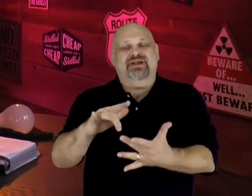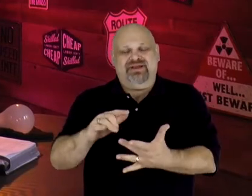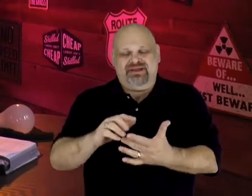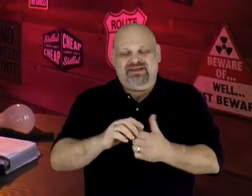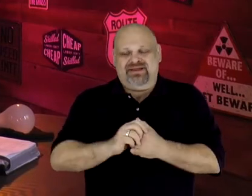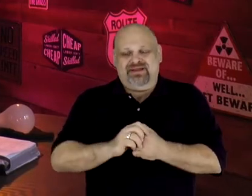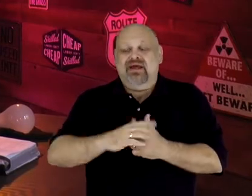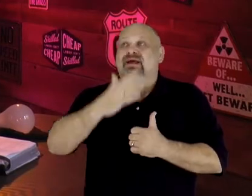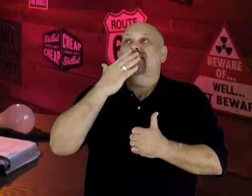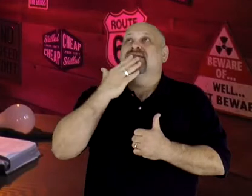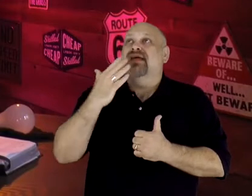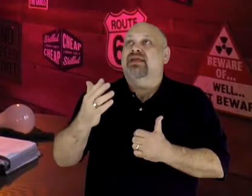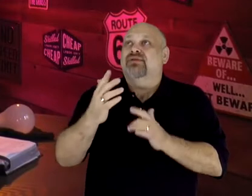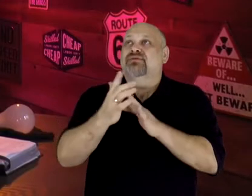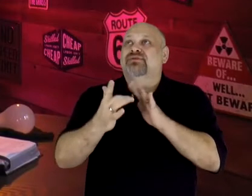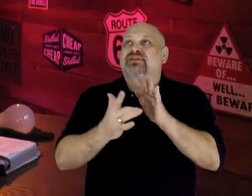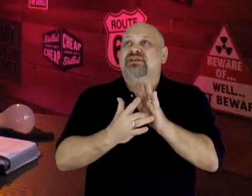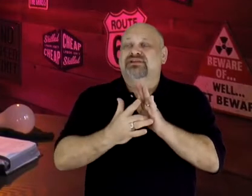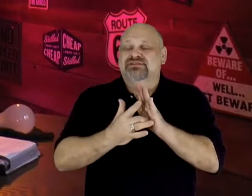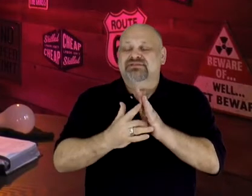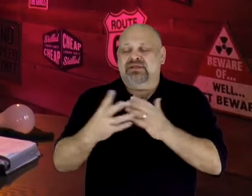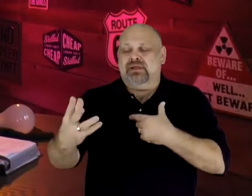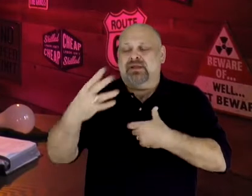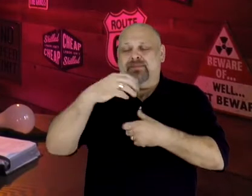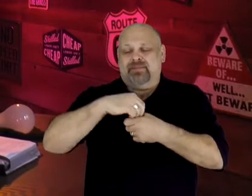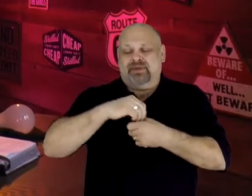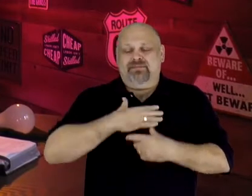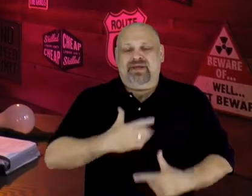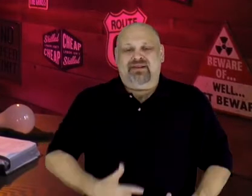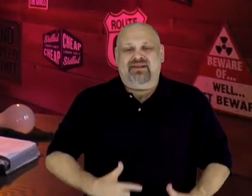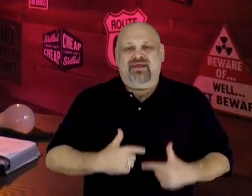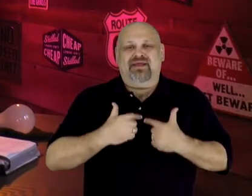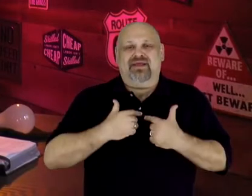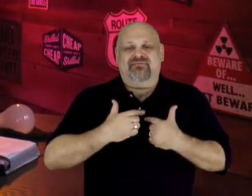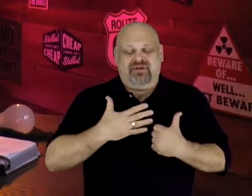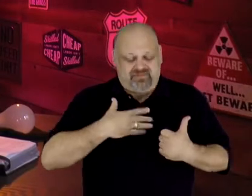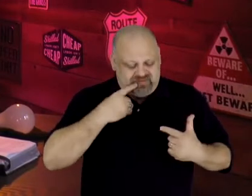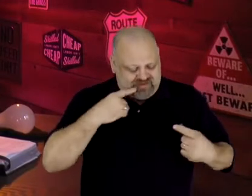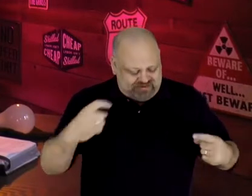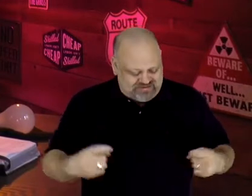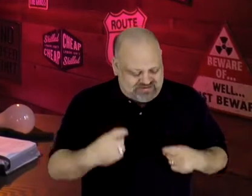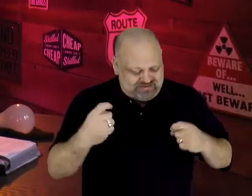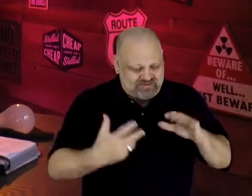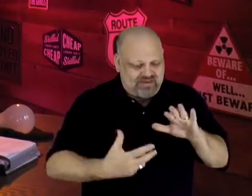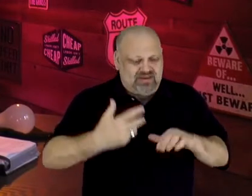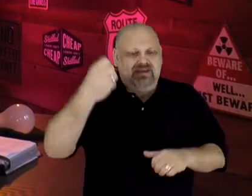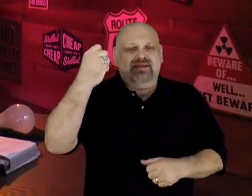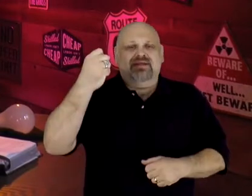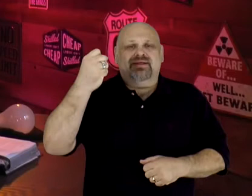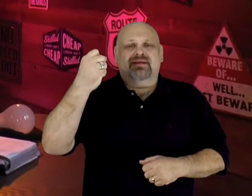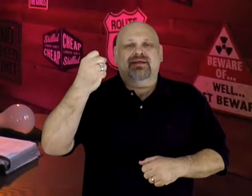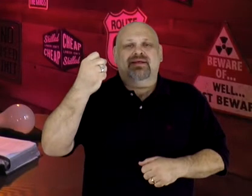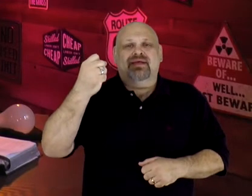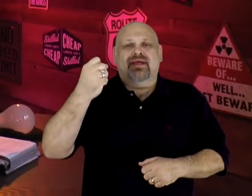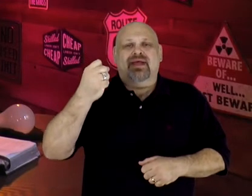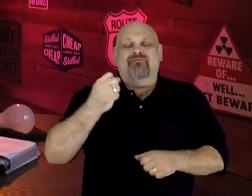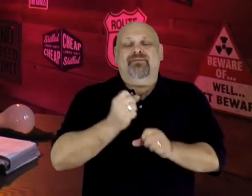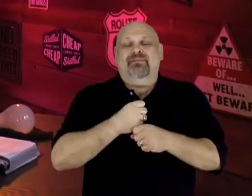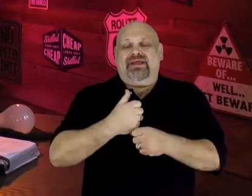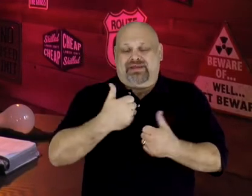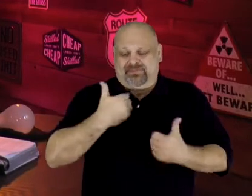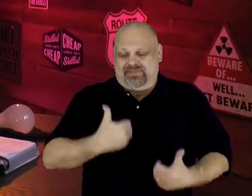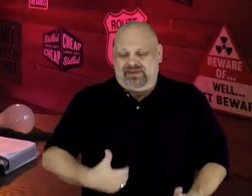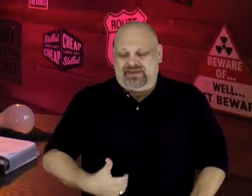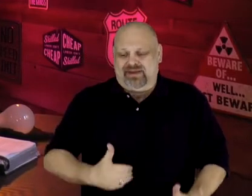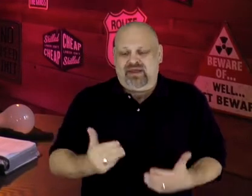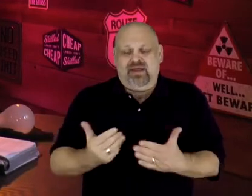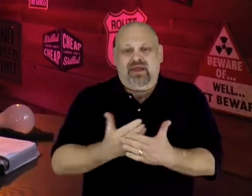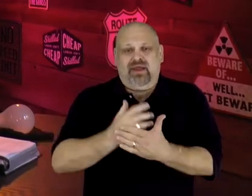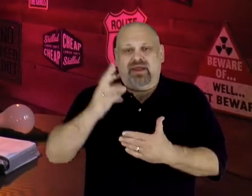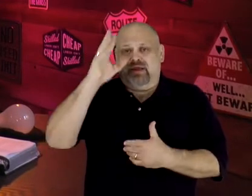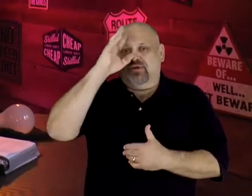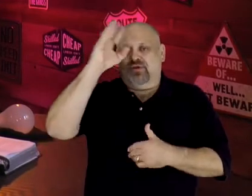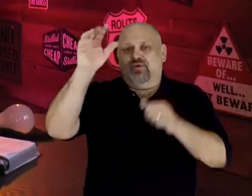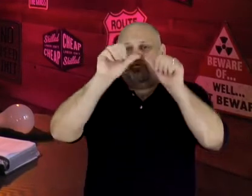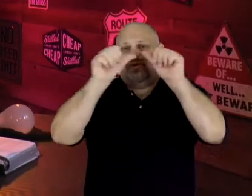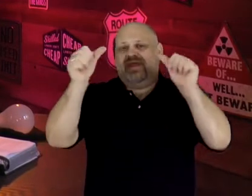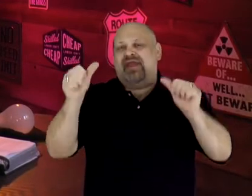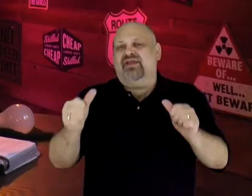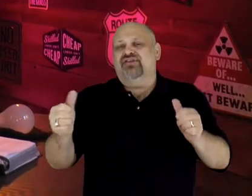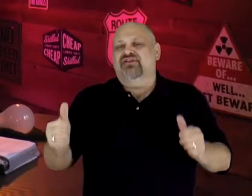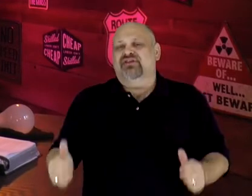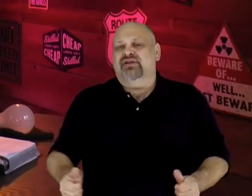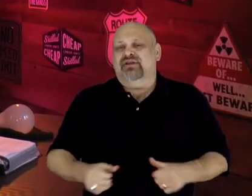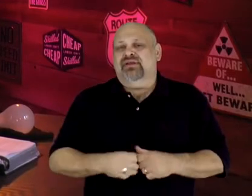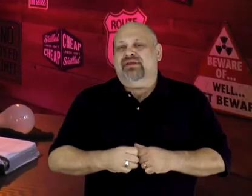Thank You Jesus...for coming into my life...for taking away my sin...and for making me...a new creation...